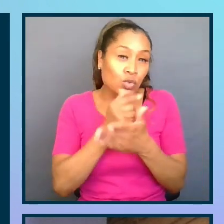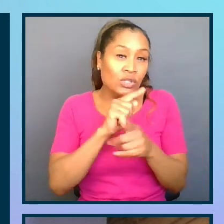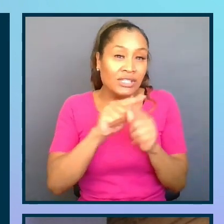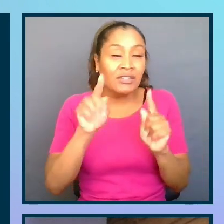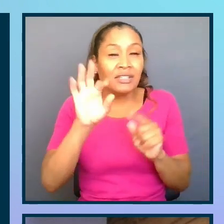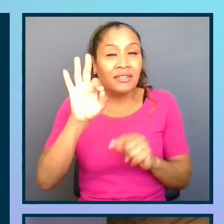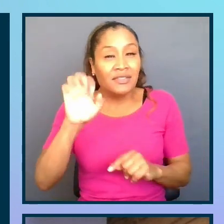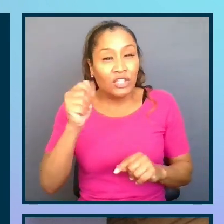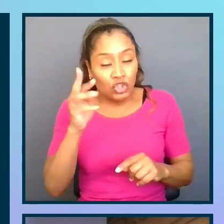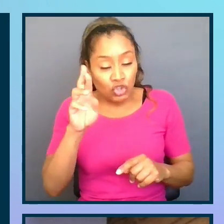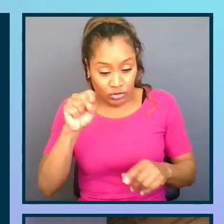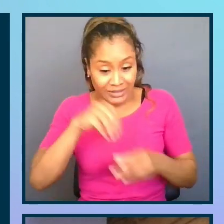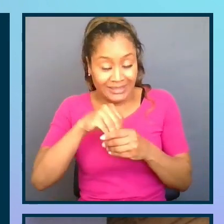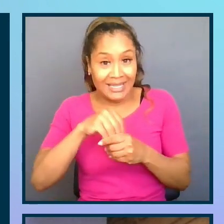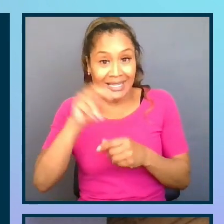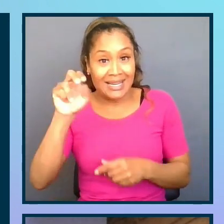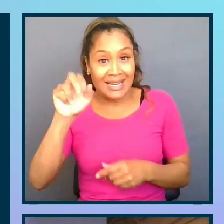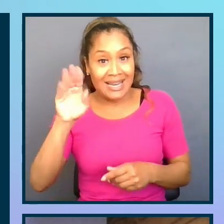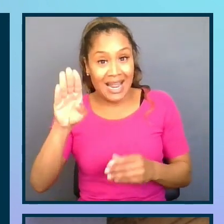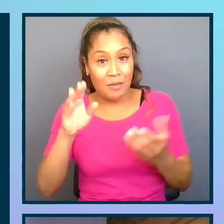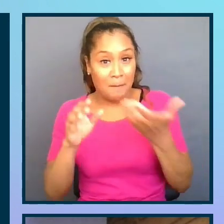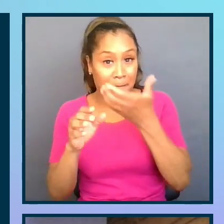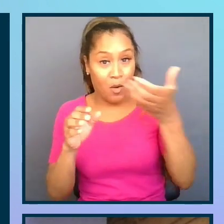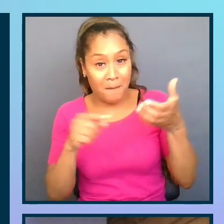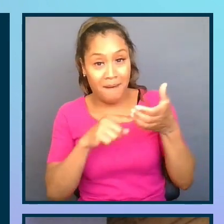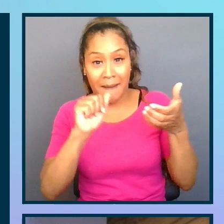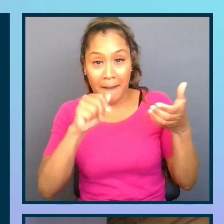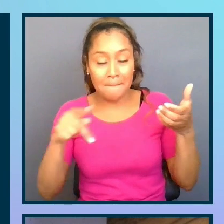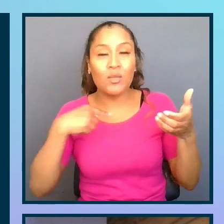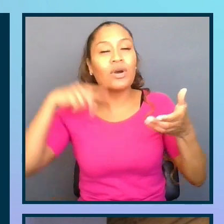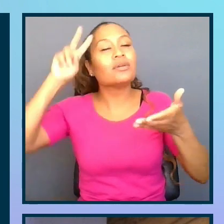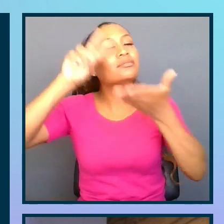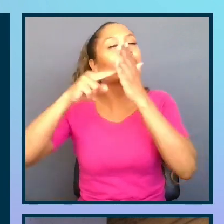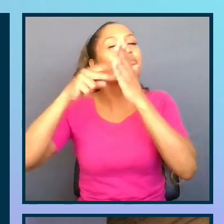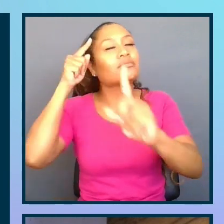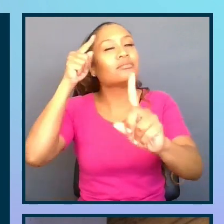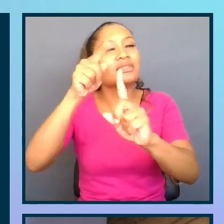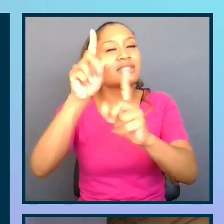we aim to design for everyone and that's where inclusive design principles come in.